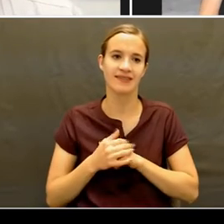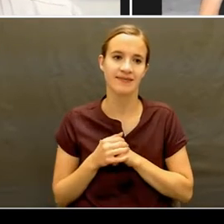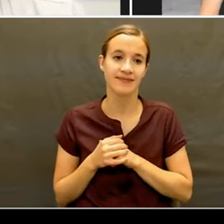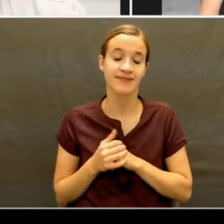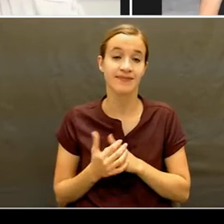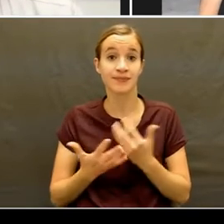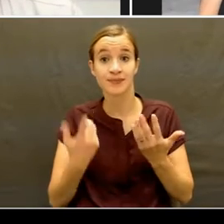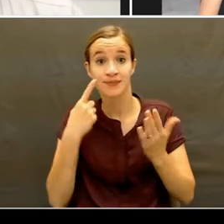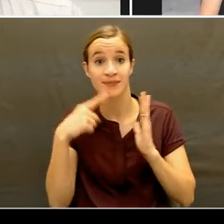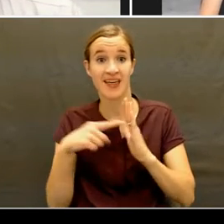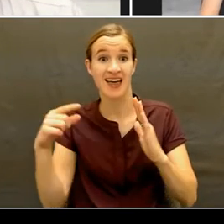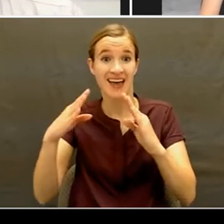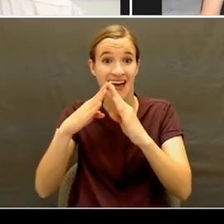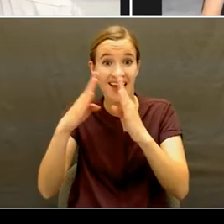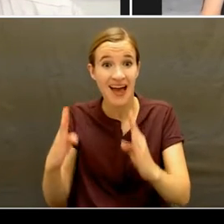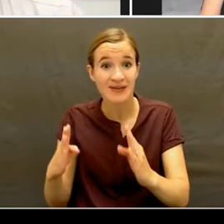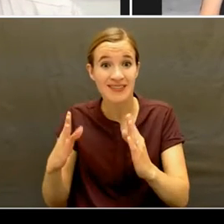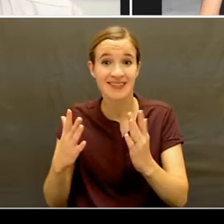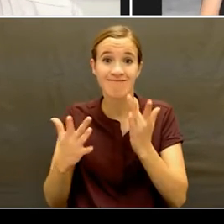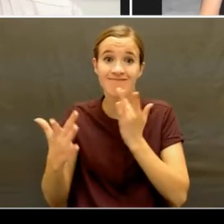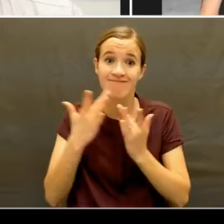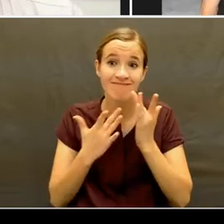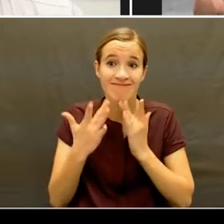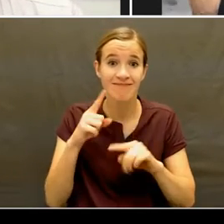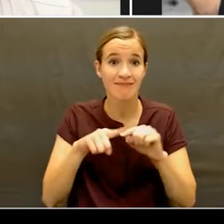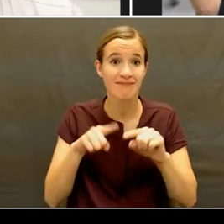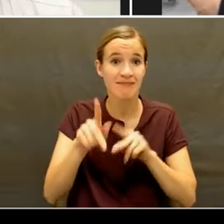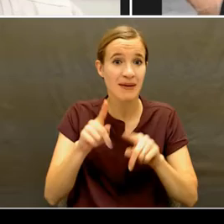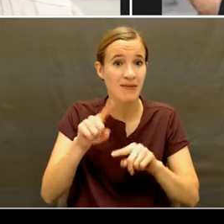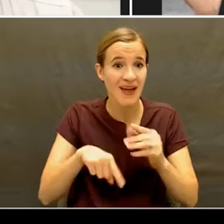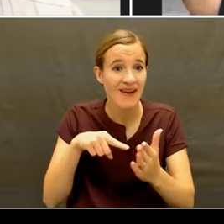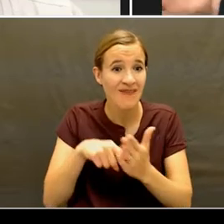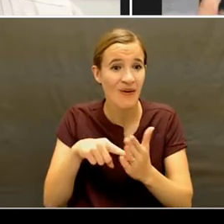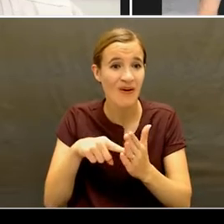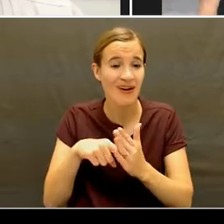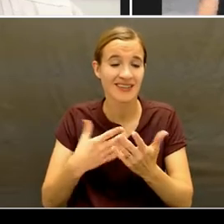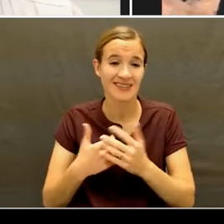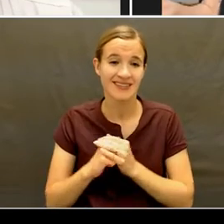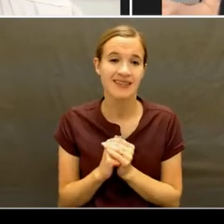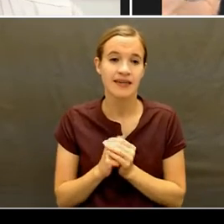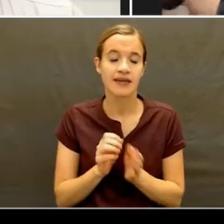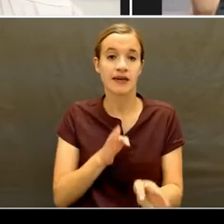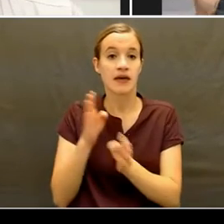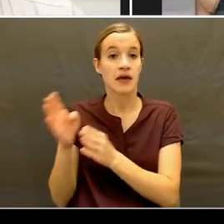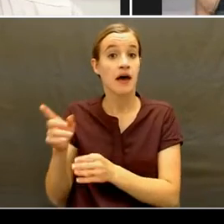great instances where people are ready to get people out of nursing homes, they've got the hotel